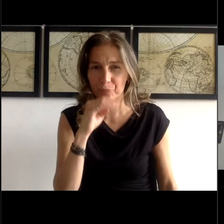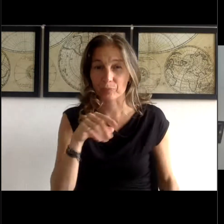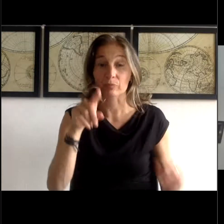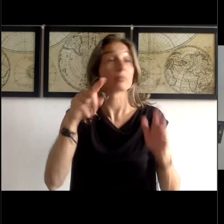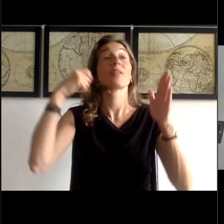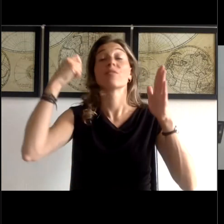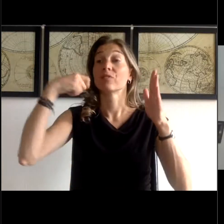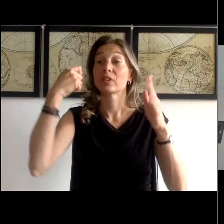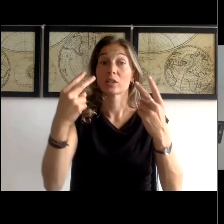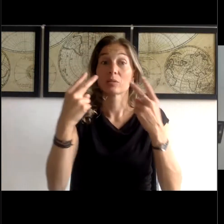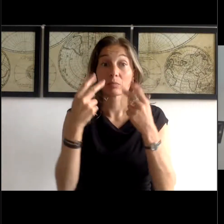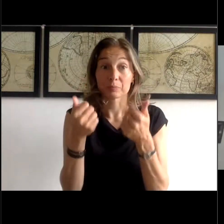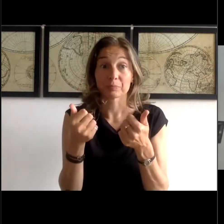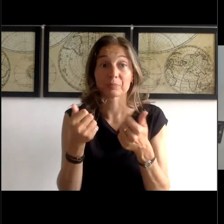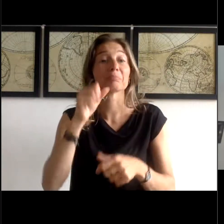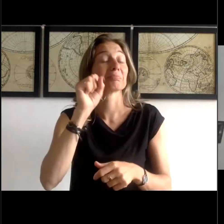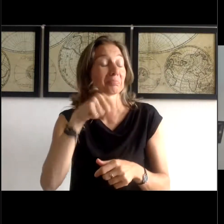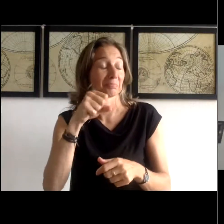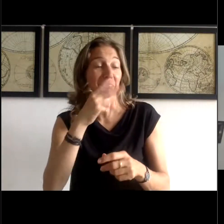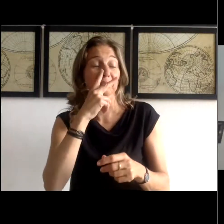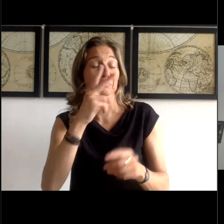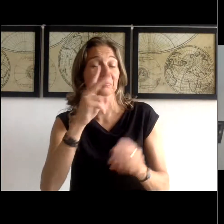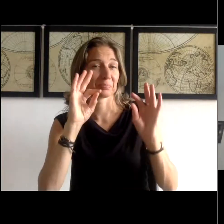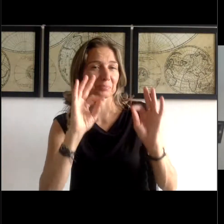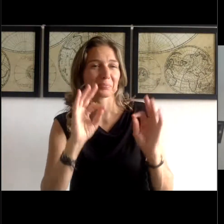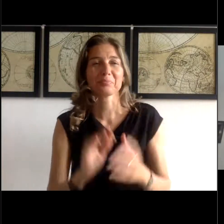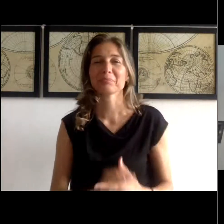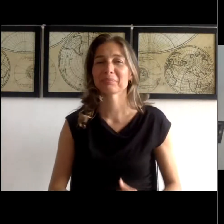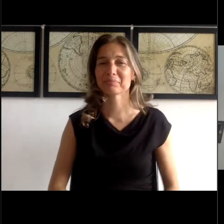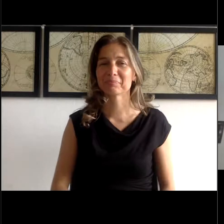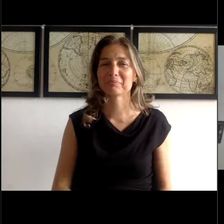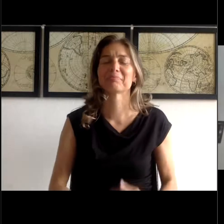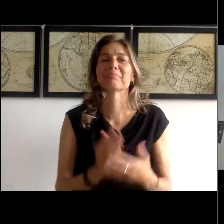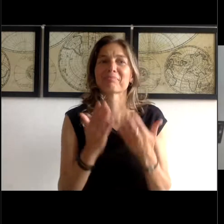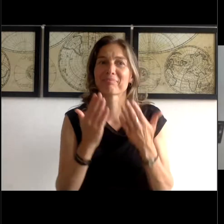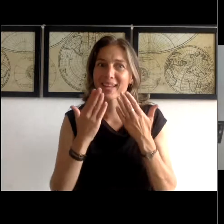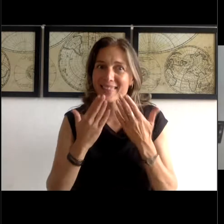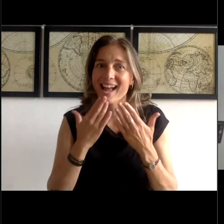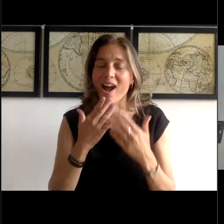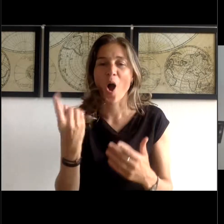We can expect an important continuity in terms of the structure.